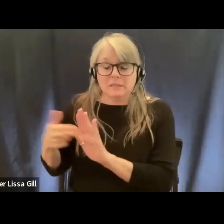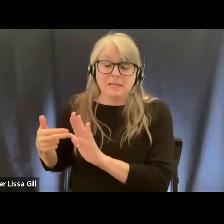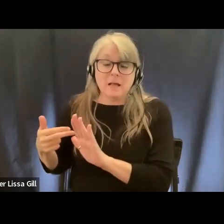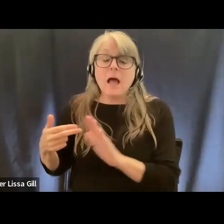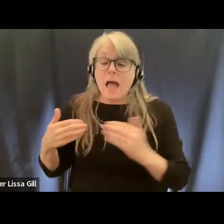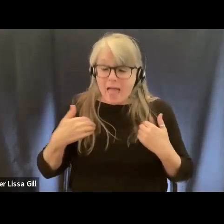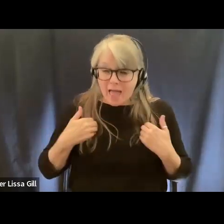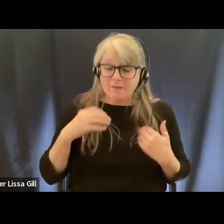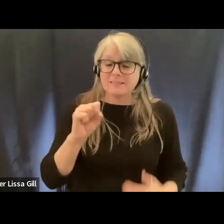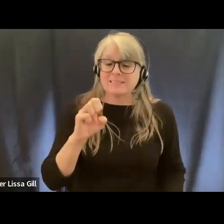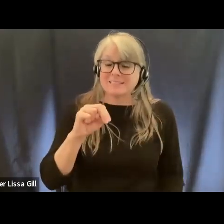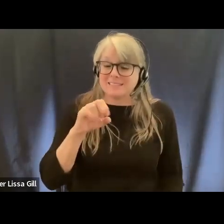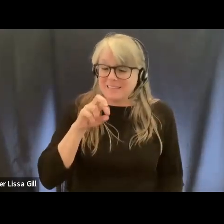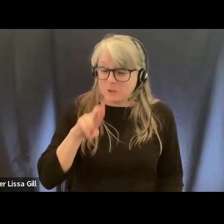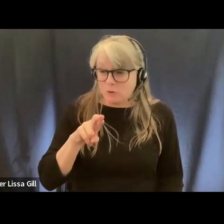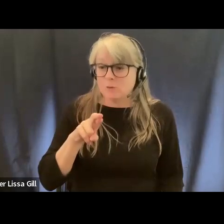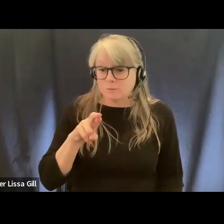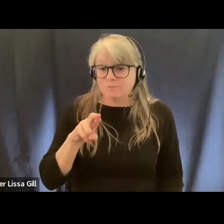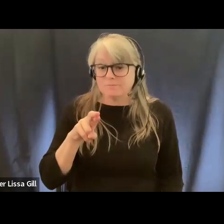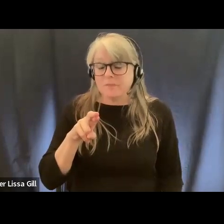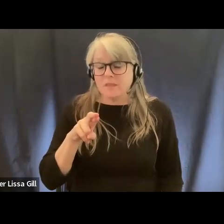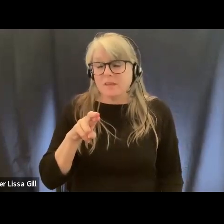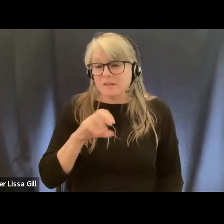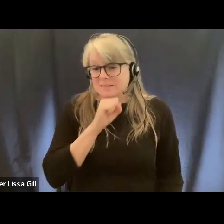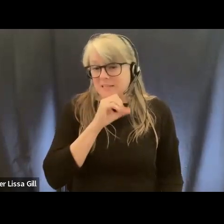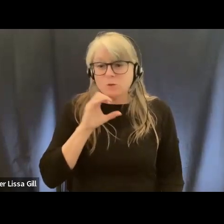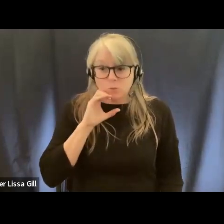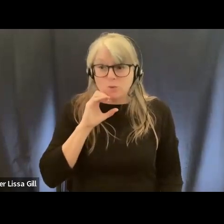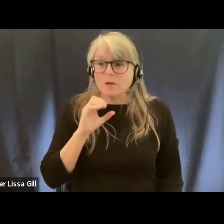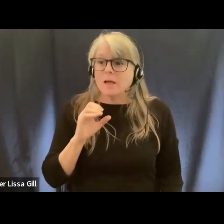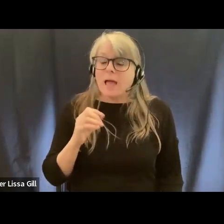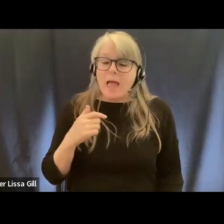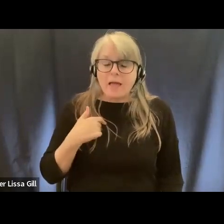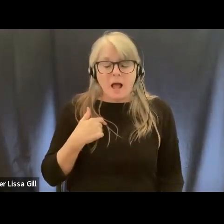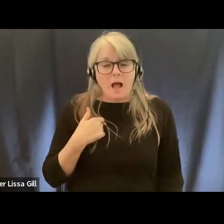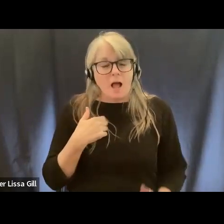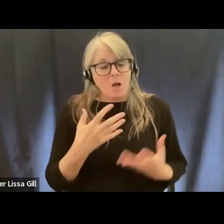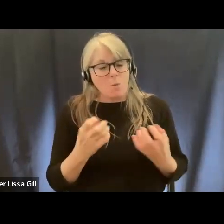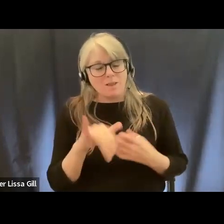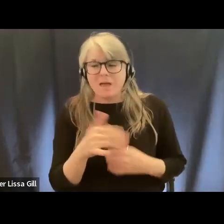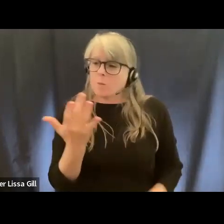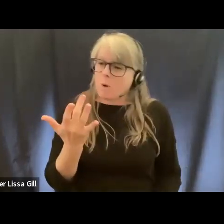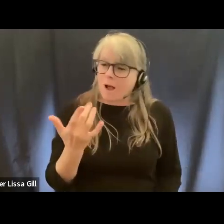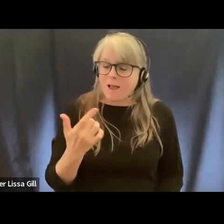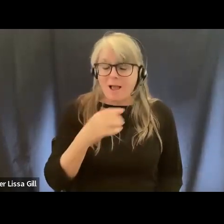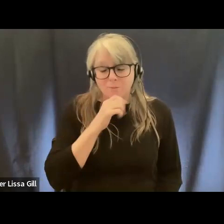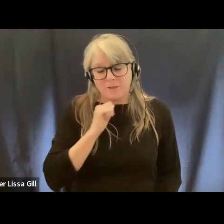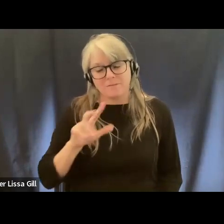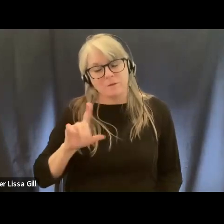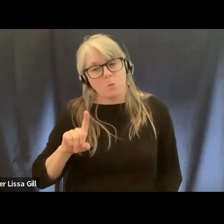This drew me for multiple reasons why I wanted this designation. One, I am 51 years old, so I'm about to be in that senior category of the 55 and above.